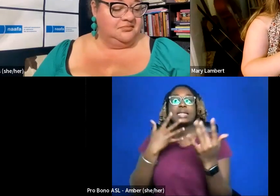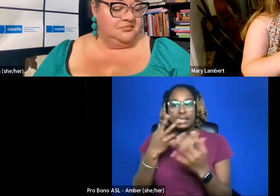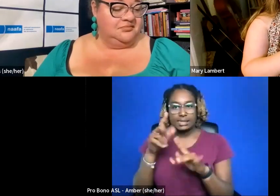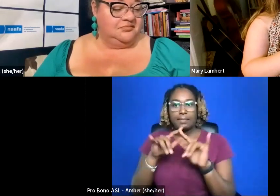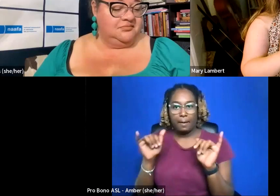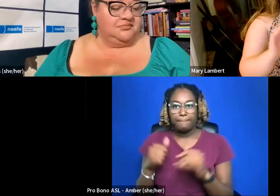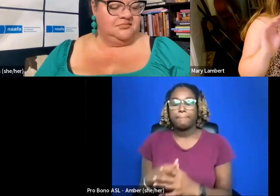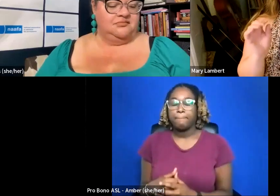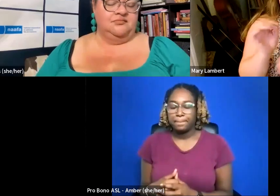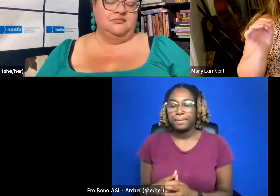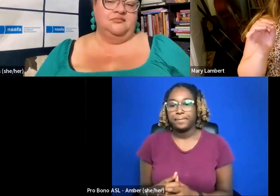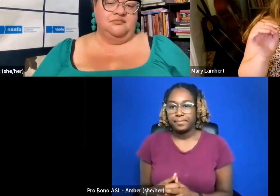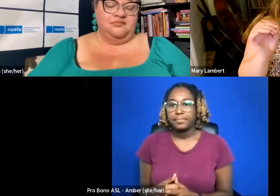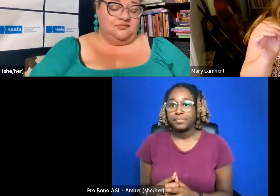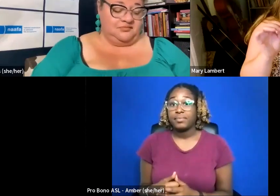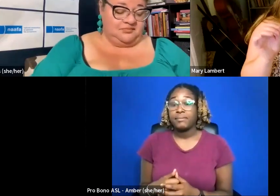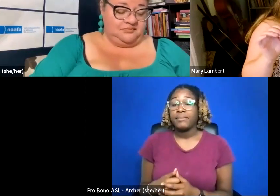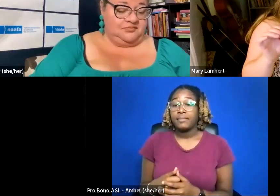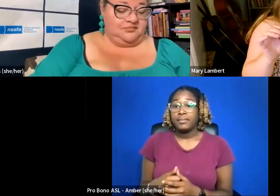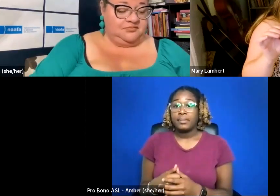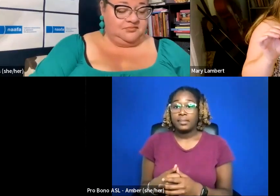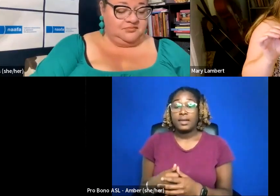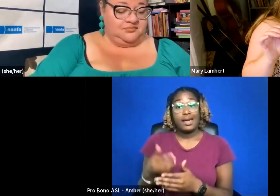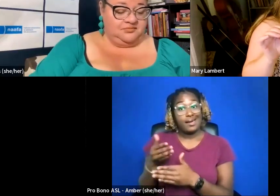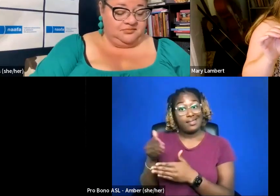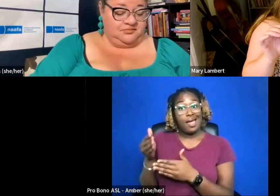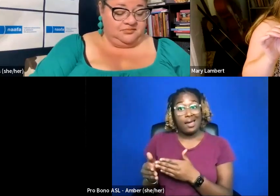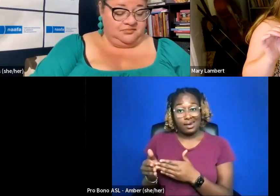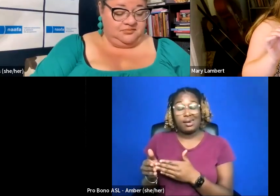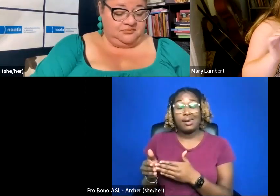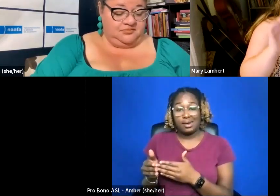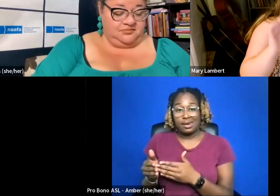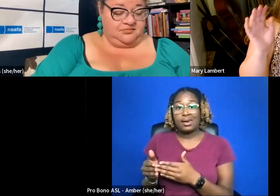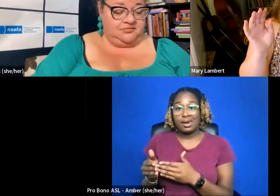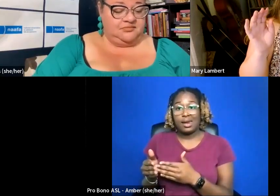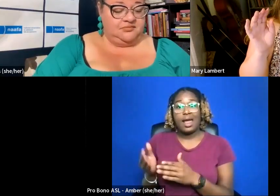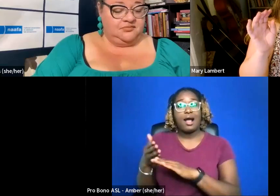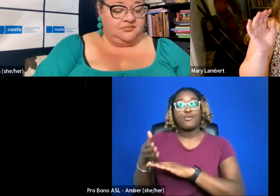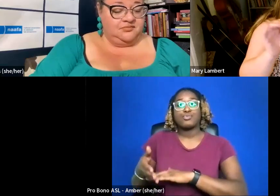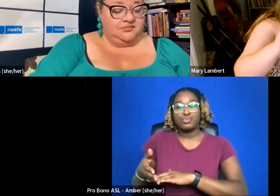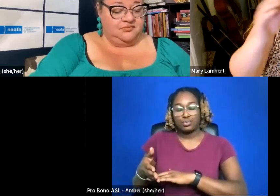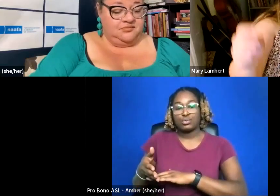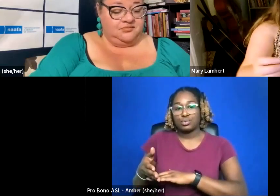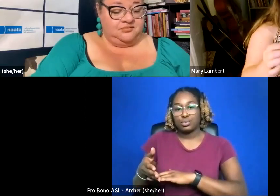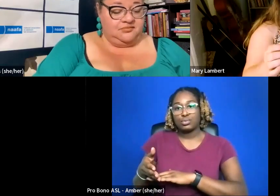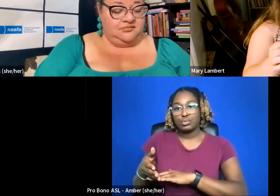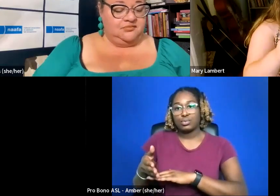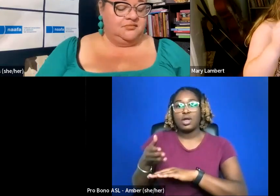and towards that, toward the end of it, after, after the couples came through